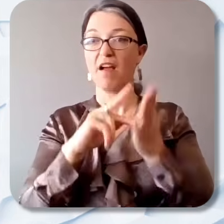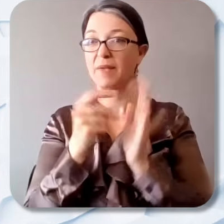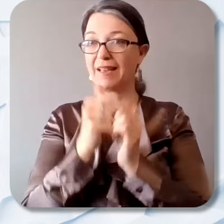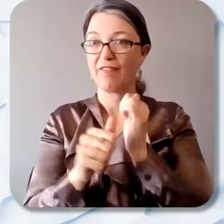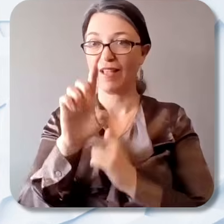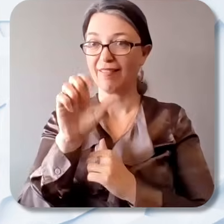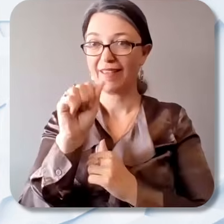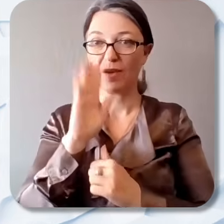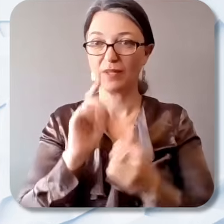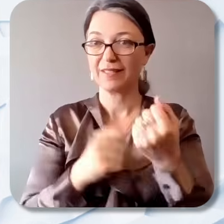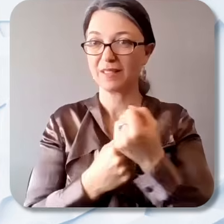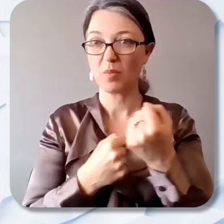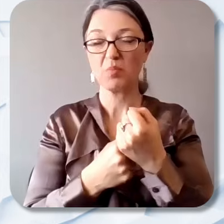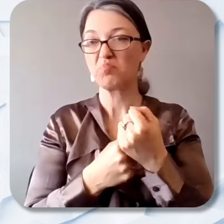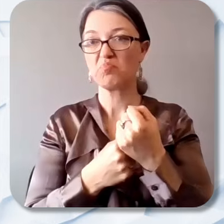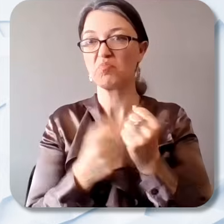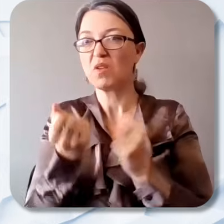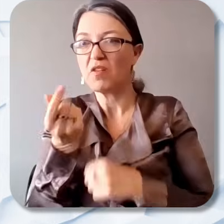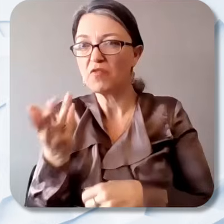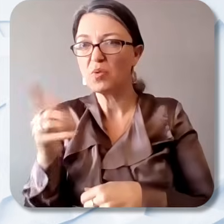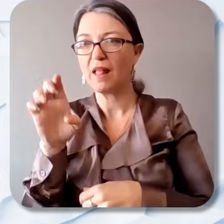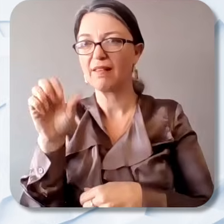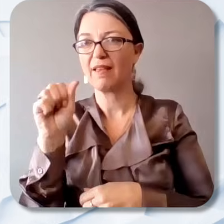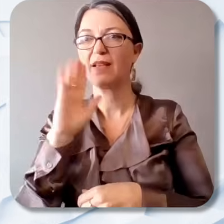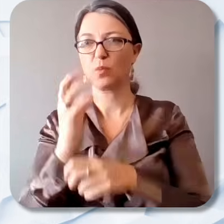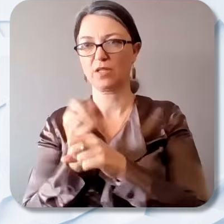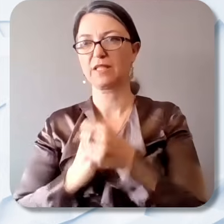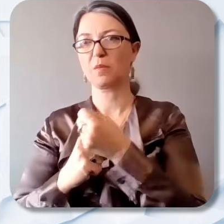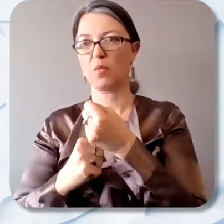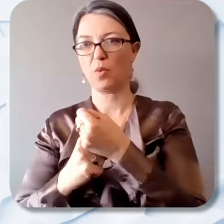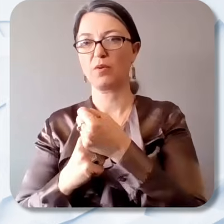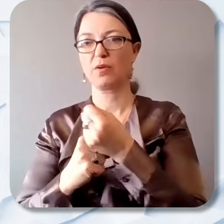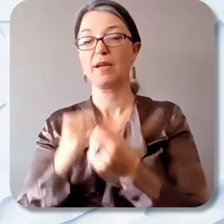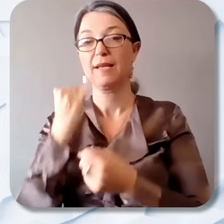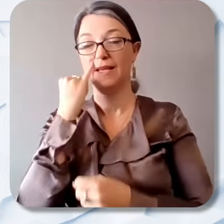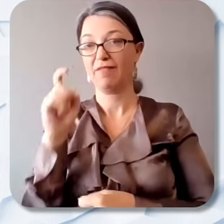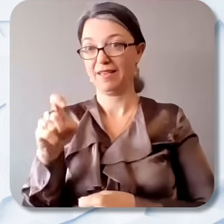It's going to be a small portion of LEAs who will receive some supports, we will provide resources to some others.